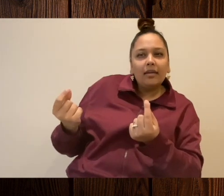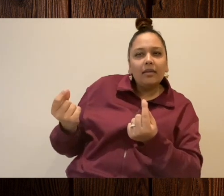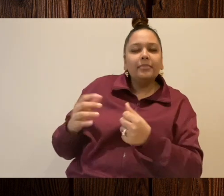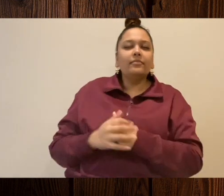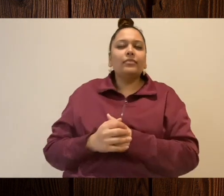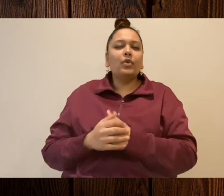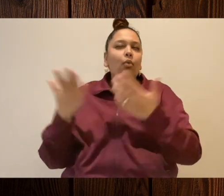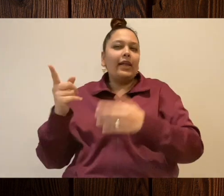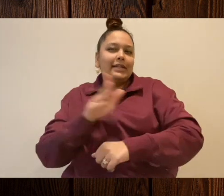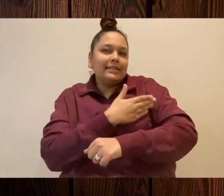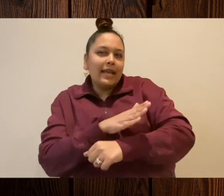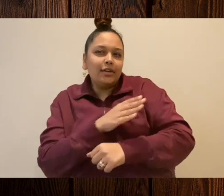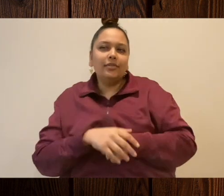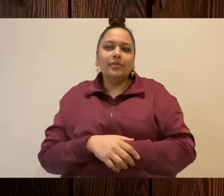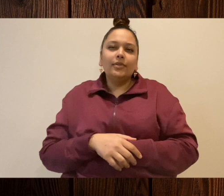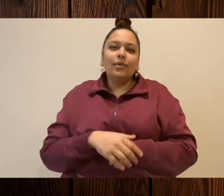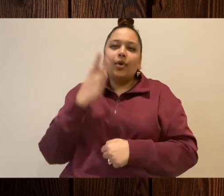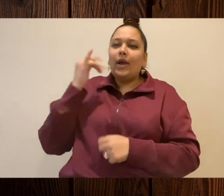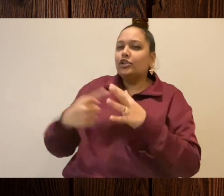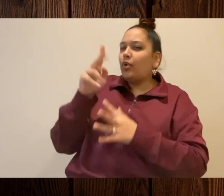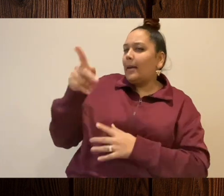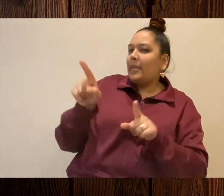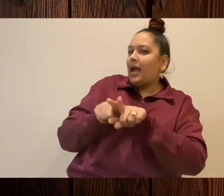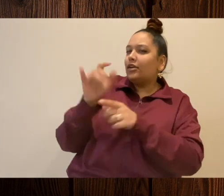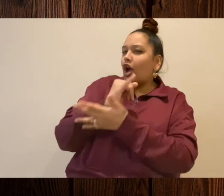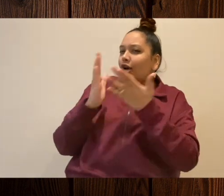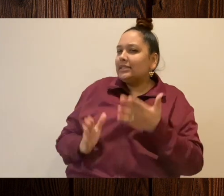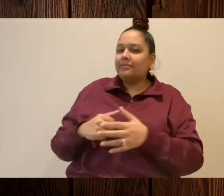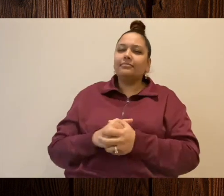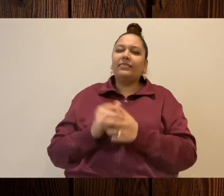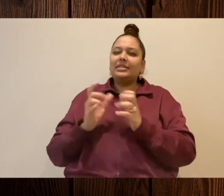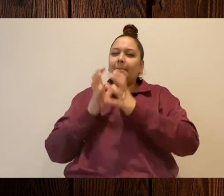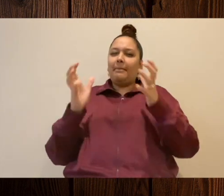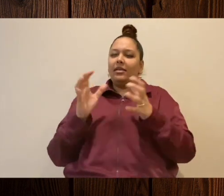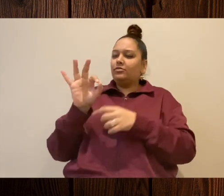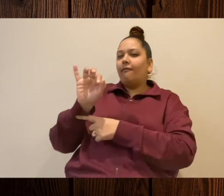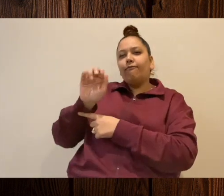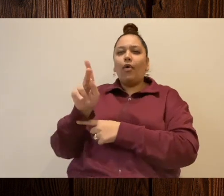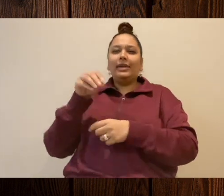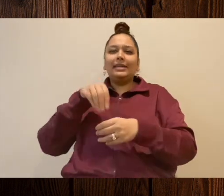acoustic guitars, and banjos, and fiddle, and a Eurocentric type